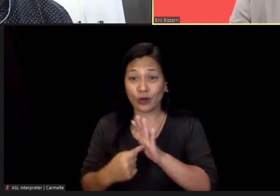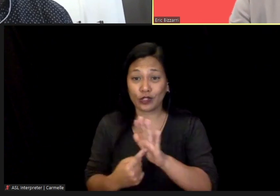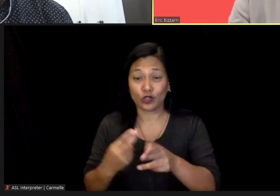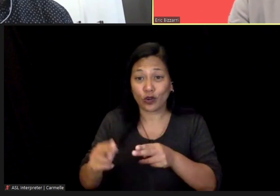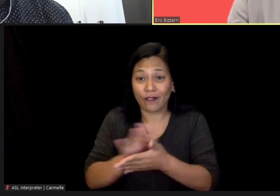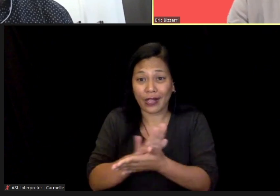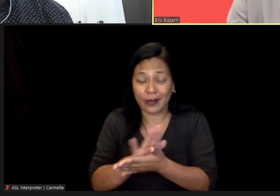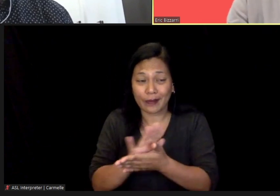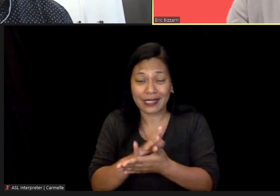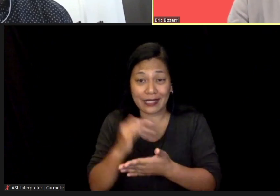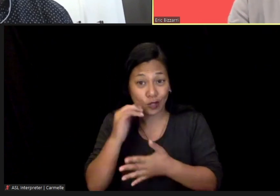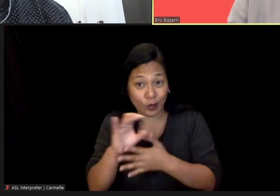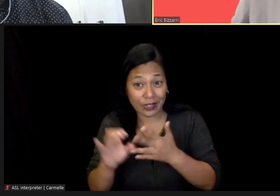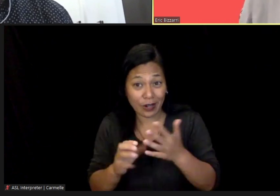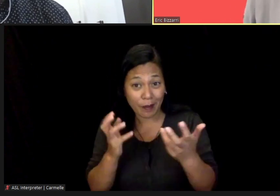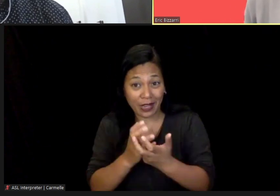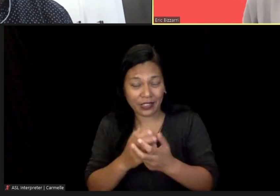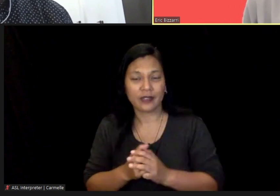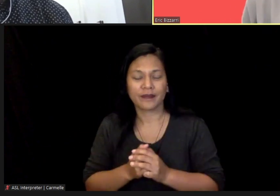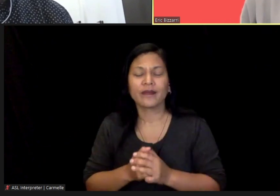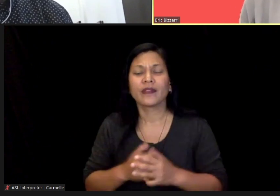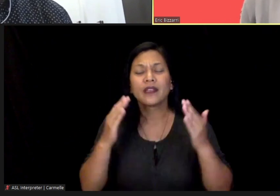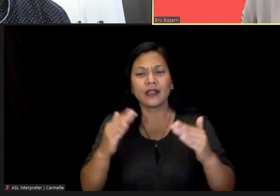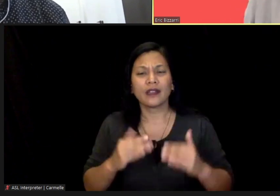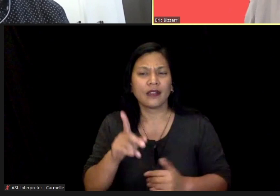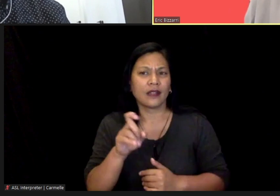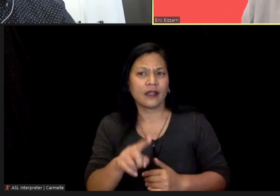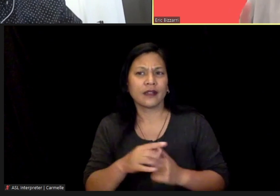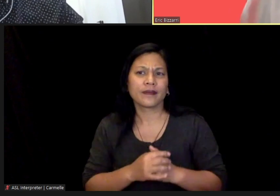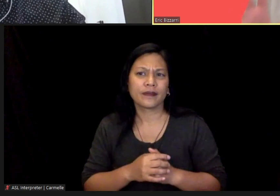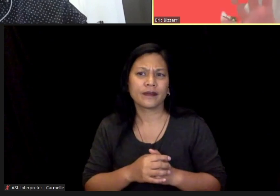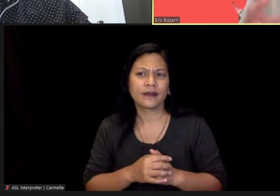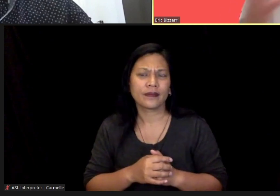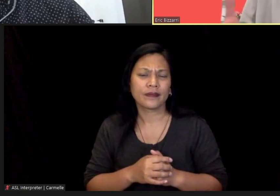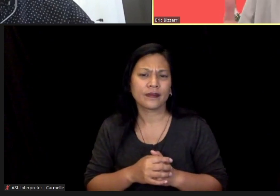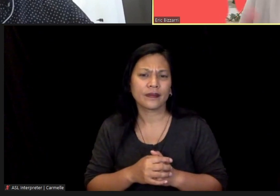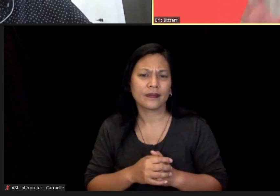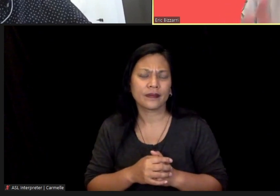So I guess my next question is, what do you find is sort of like the key or is there a key